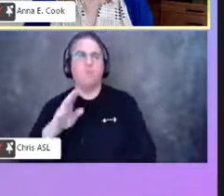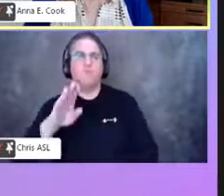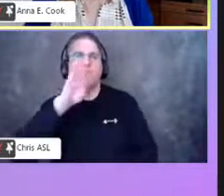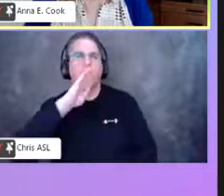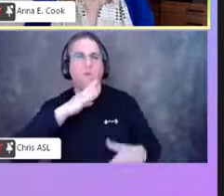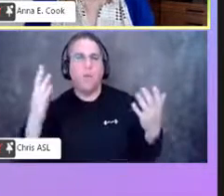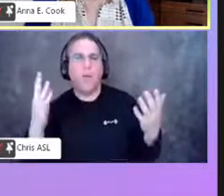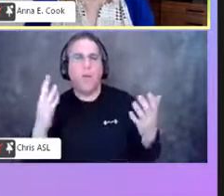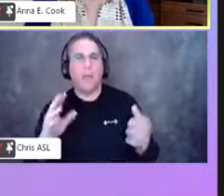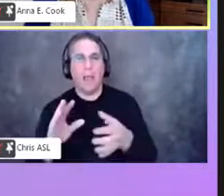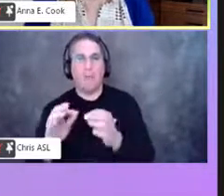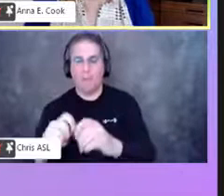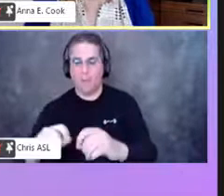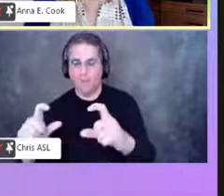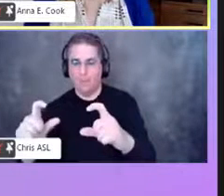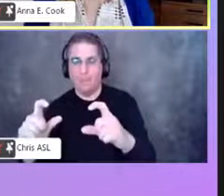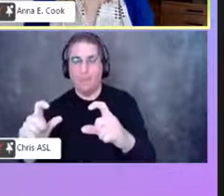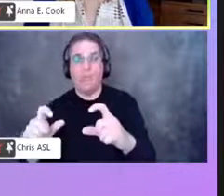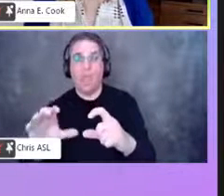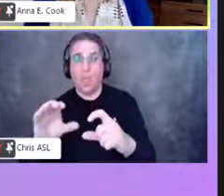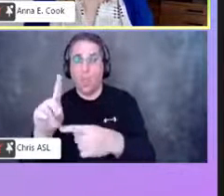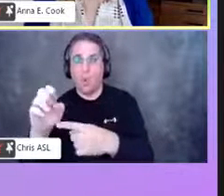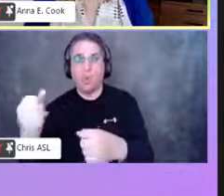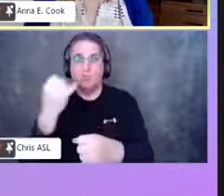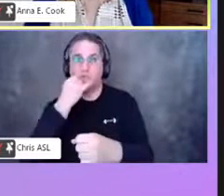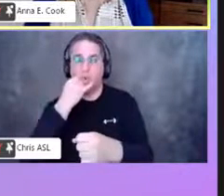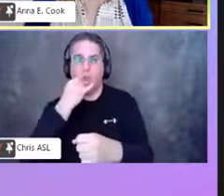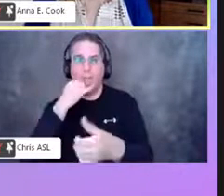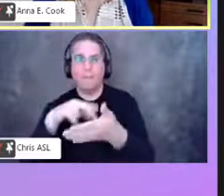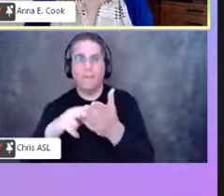not coded right and they lock up my screen so I either have to do one of two things if